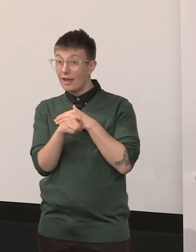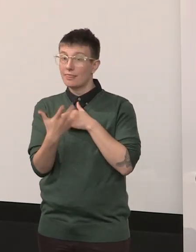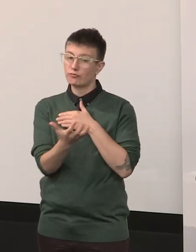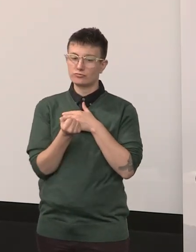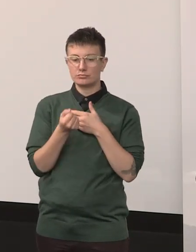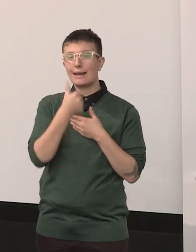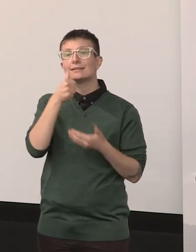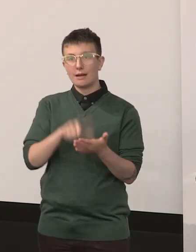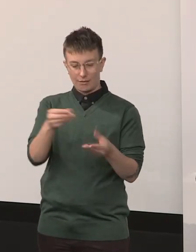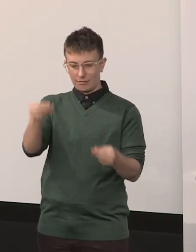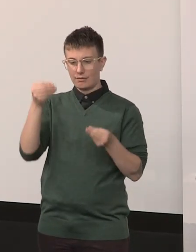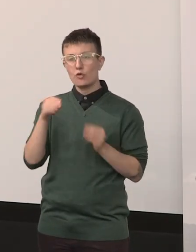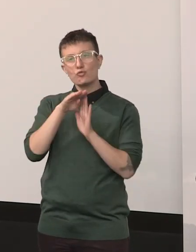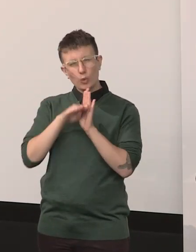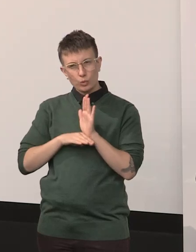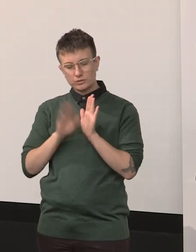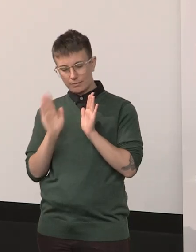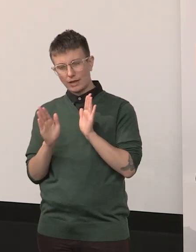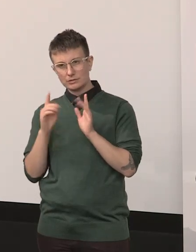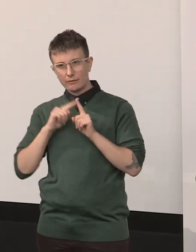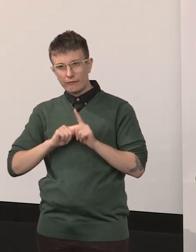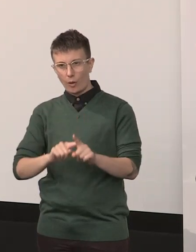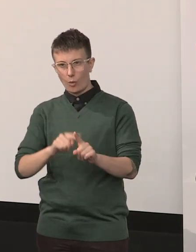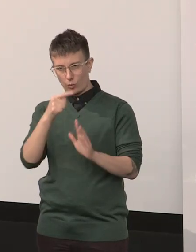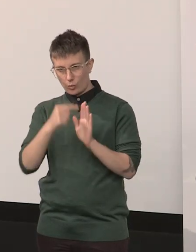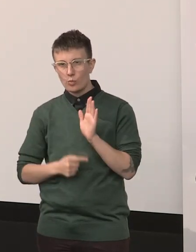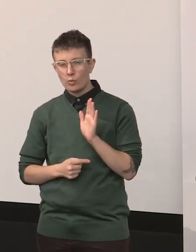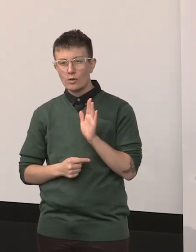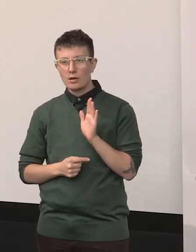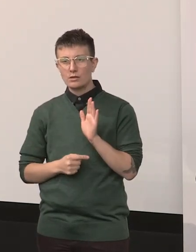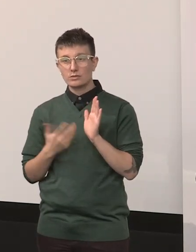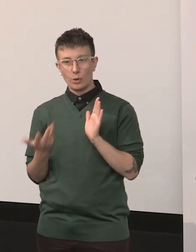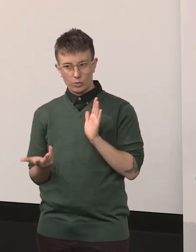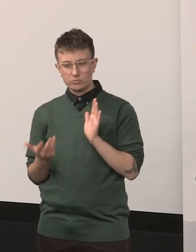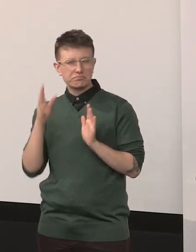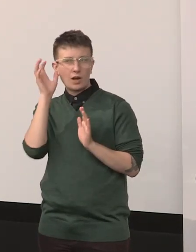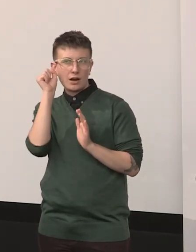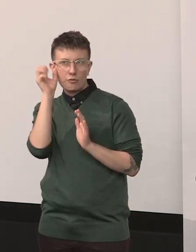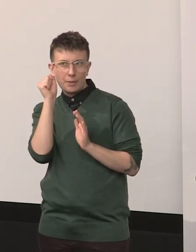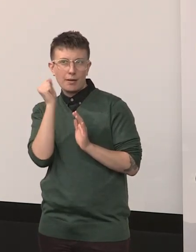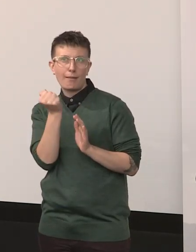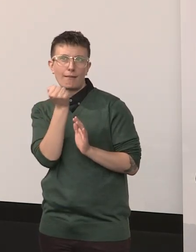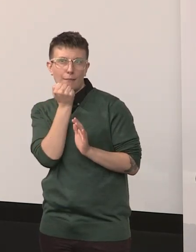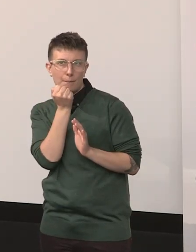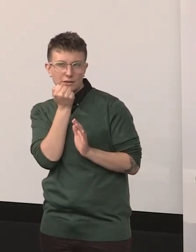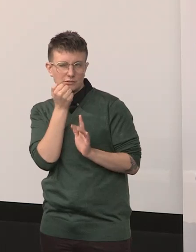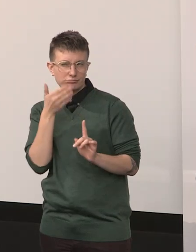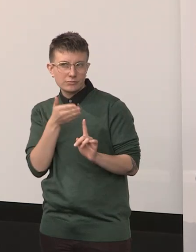expectations and protocols that need to be followed. I can't remember the number off the top of my head, but what I